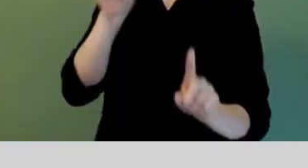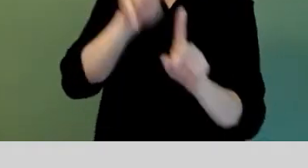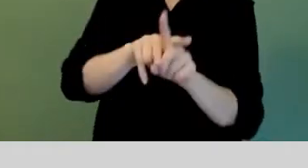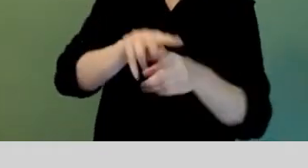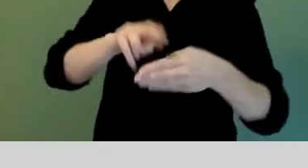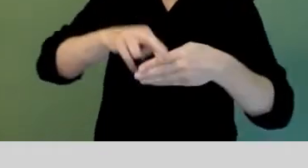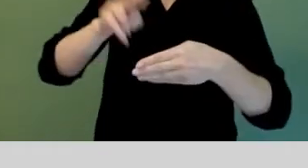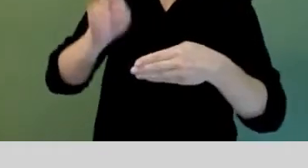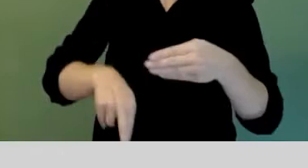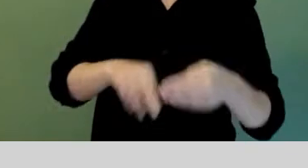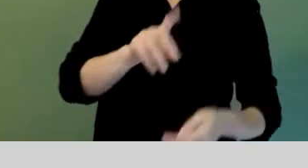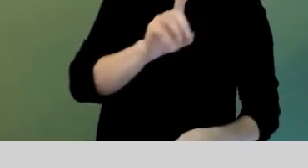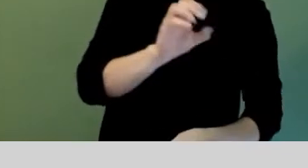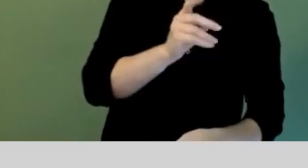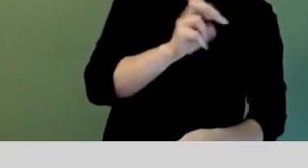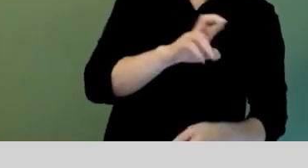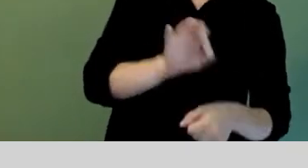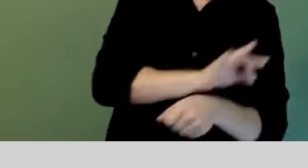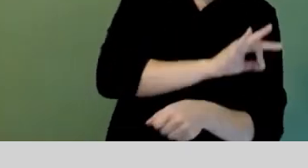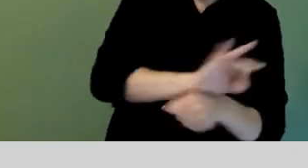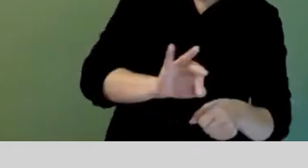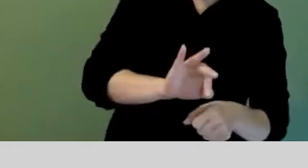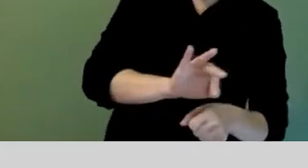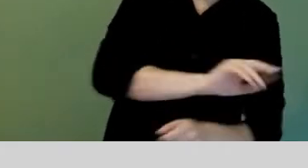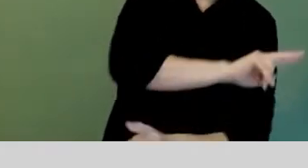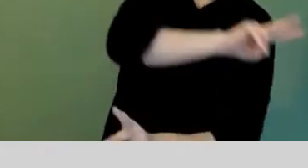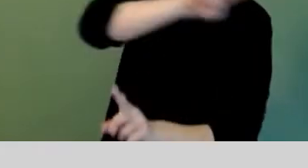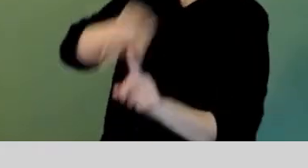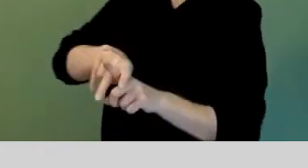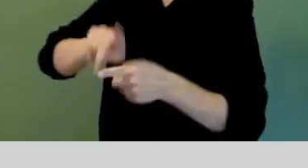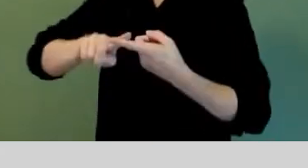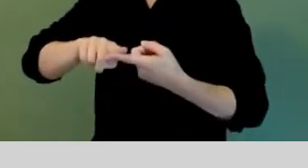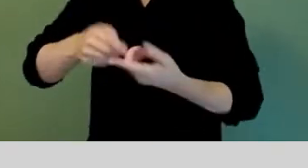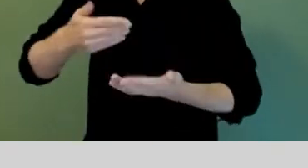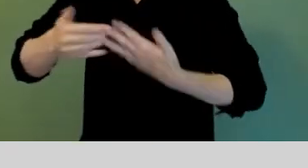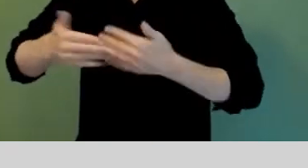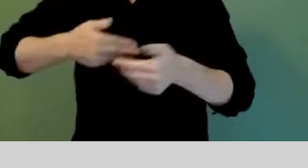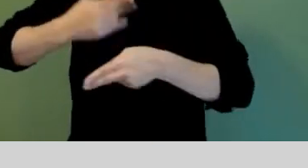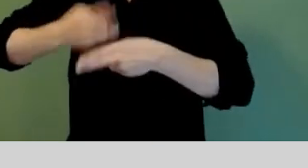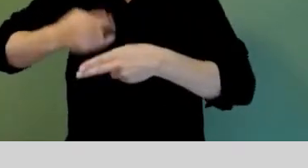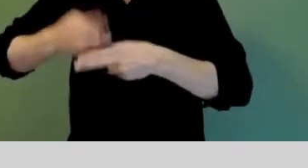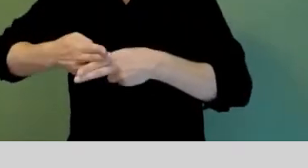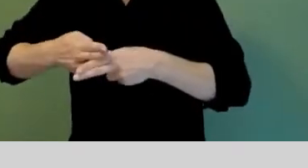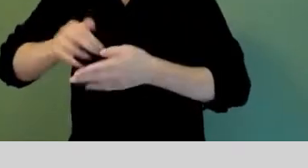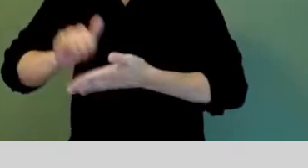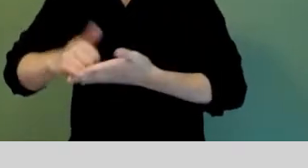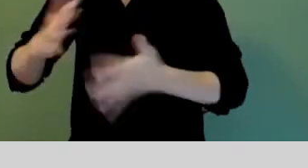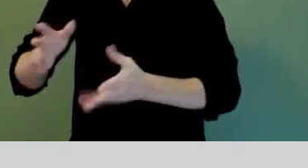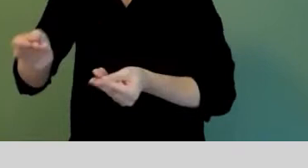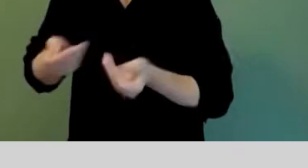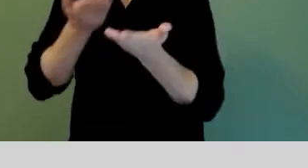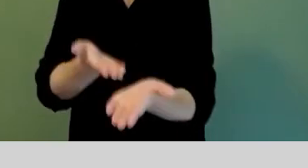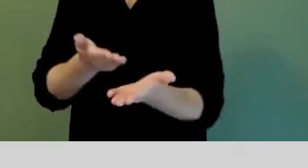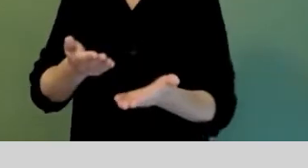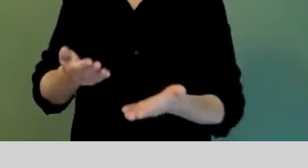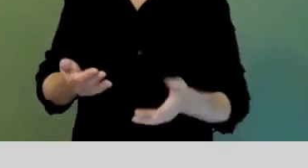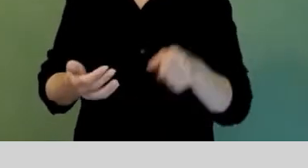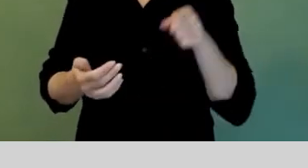to the name of the function that's passed in. There is no requirement that, that value be a function. In fact, there's no requirement